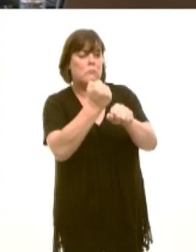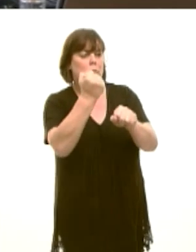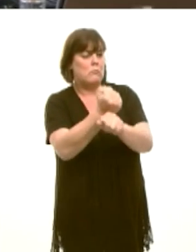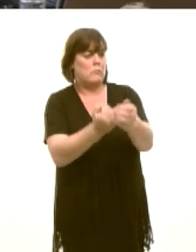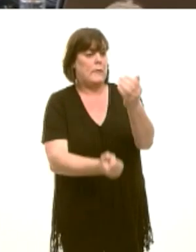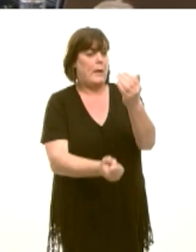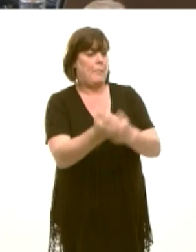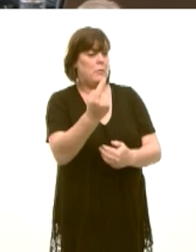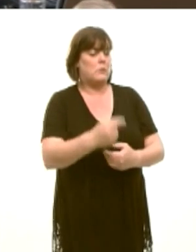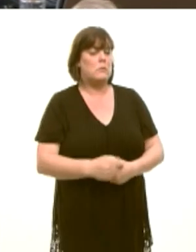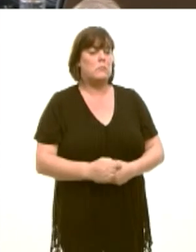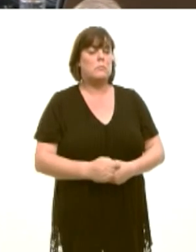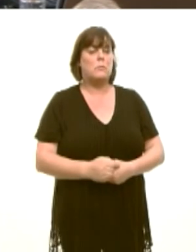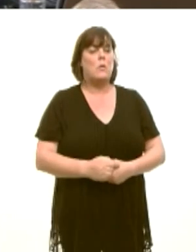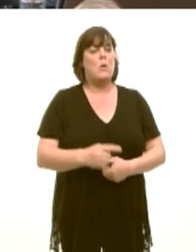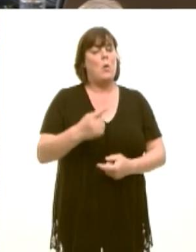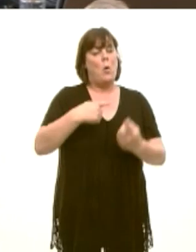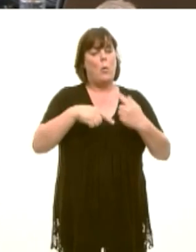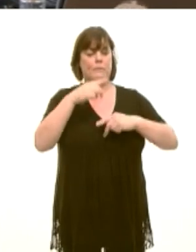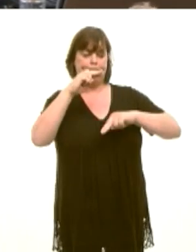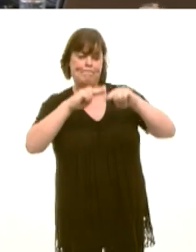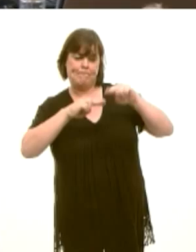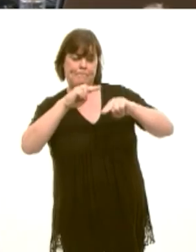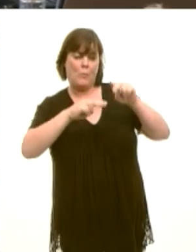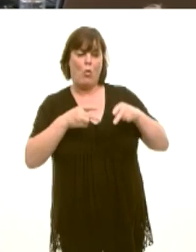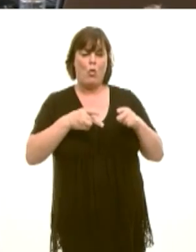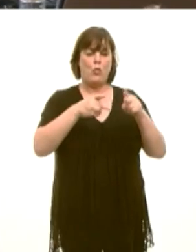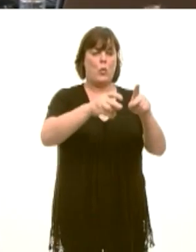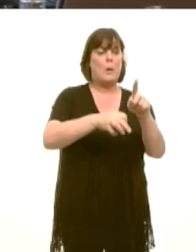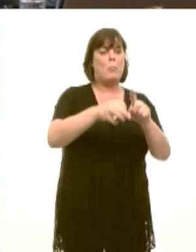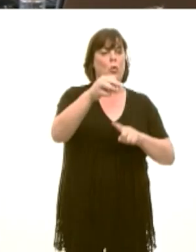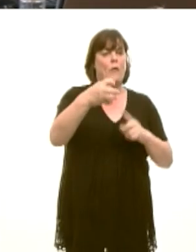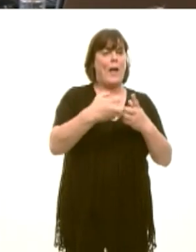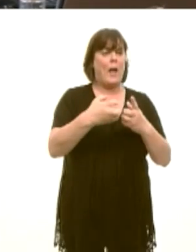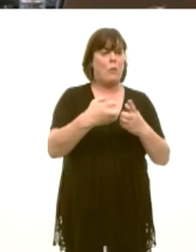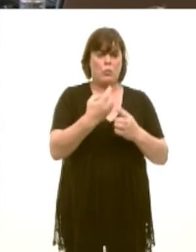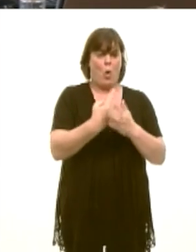out how we can ensure that this road, and any road in Wales, are made safer. Of course